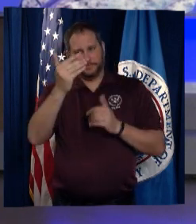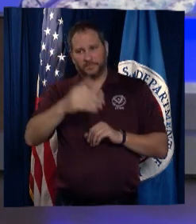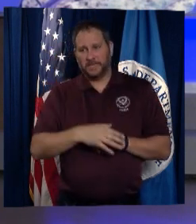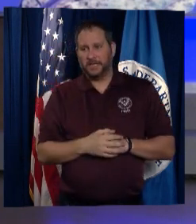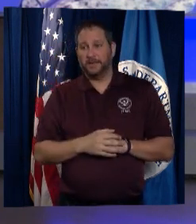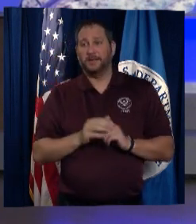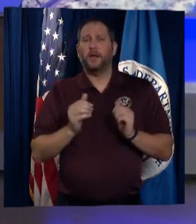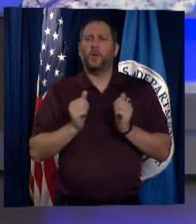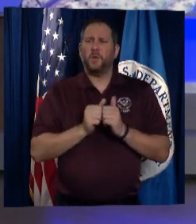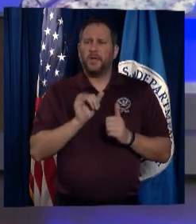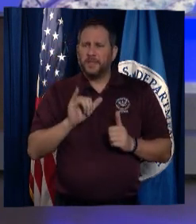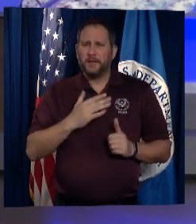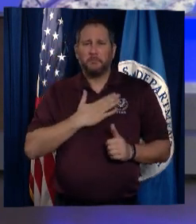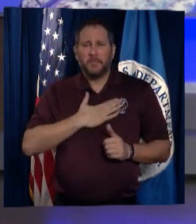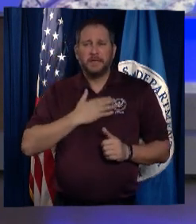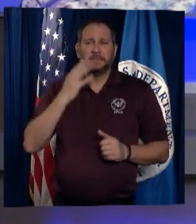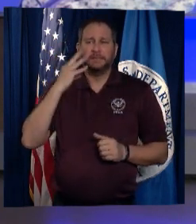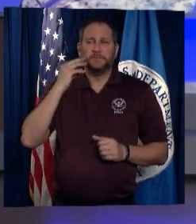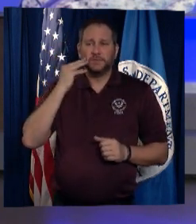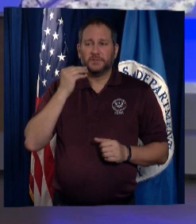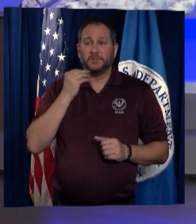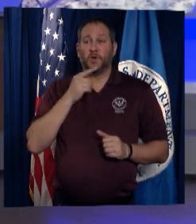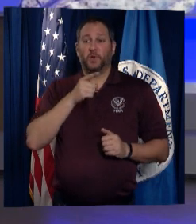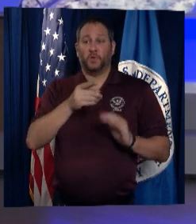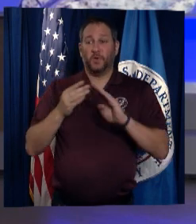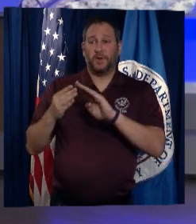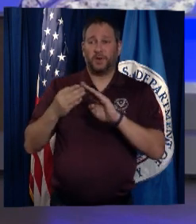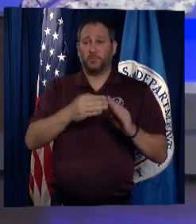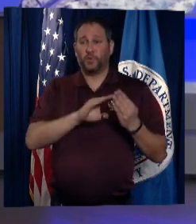foot in more than one community. Like one of those constellations up on the screen